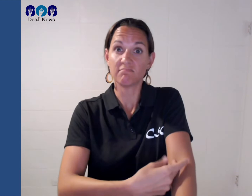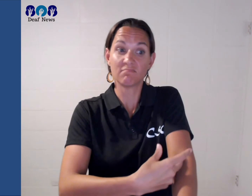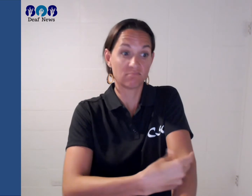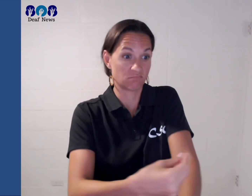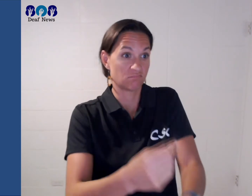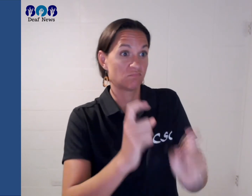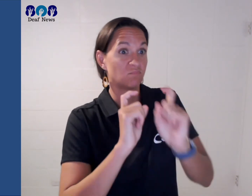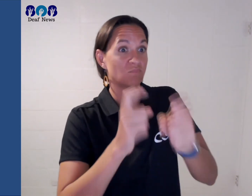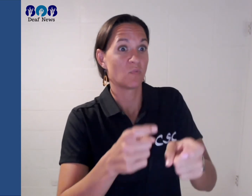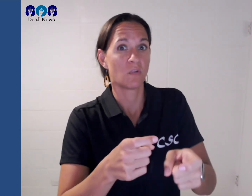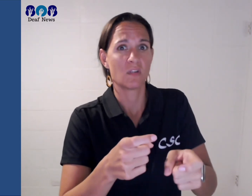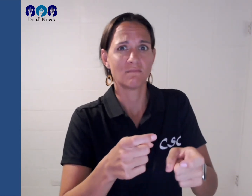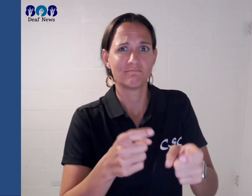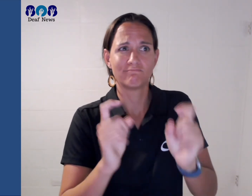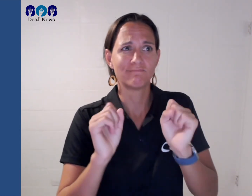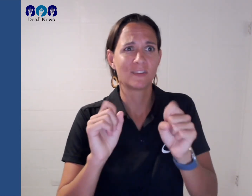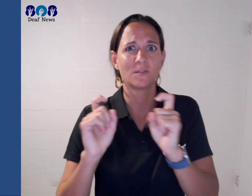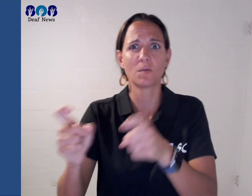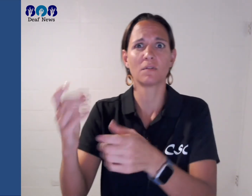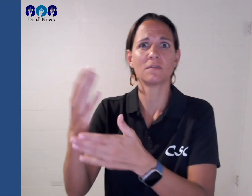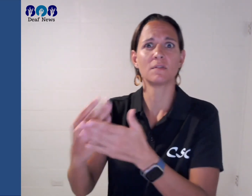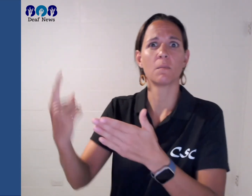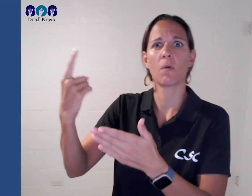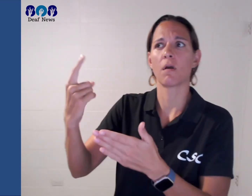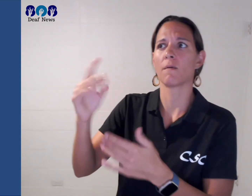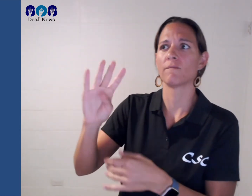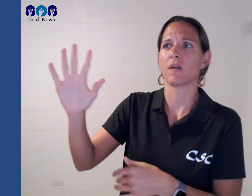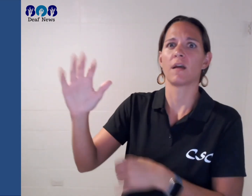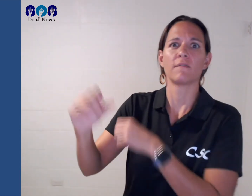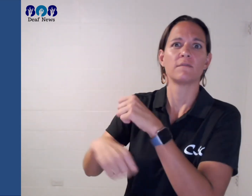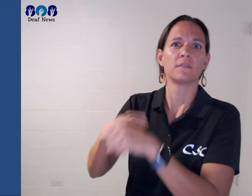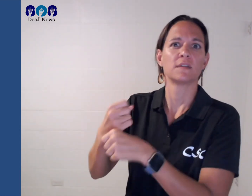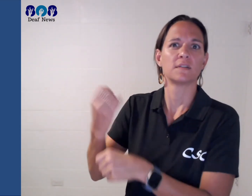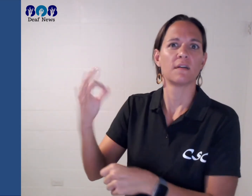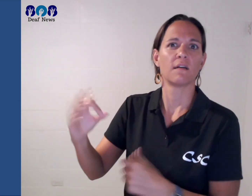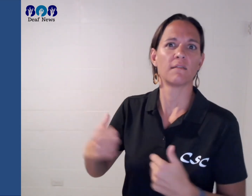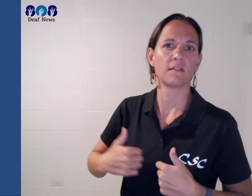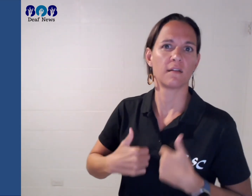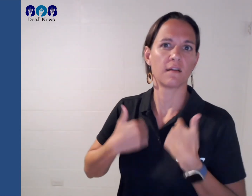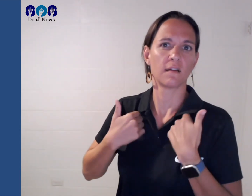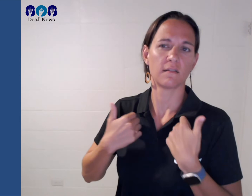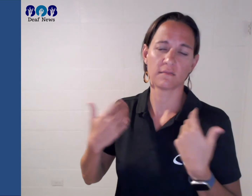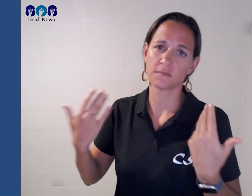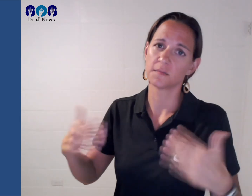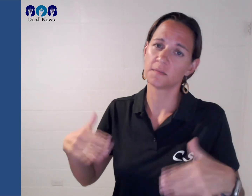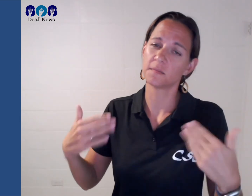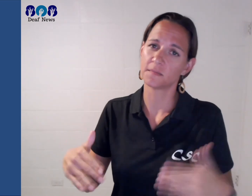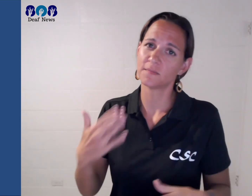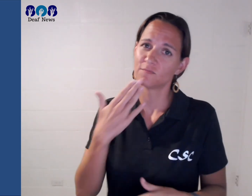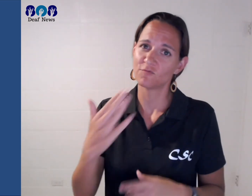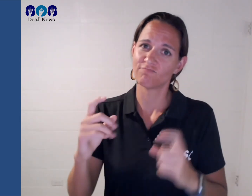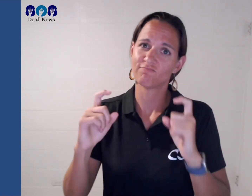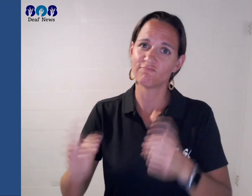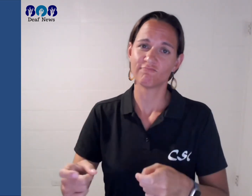And when you donate that blood, it can actually extend a person’s life for 45 years.